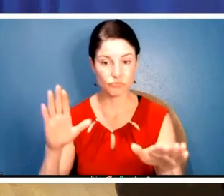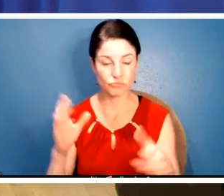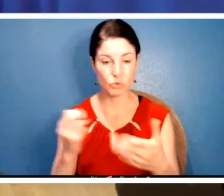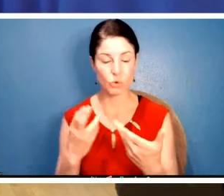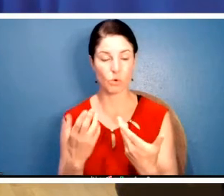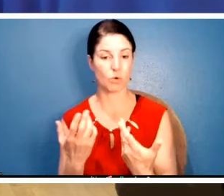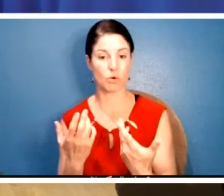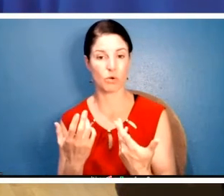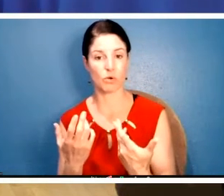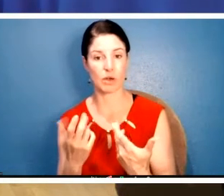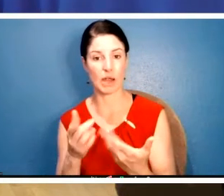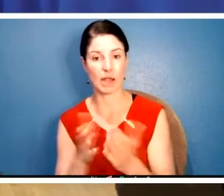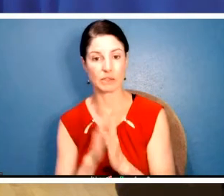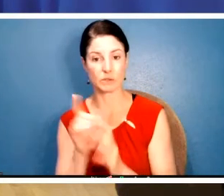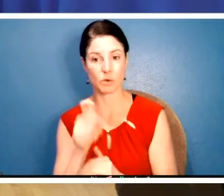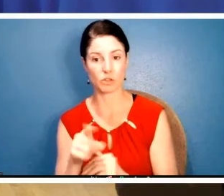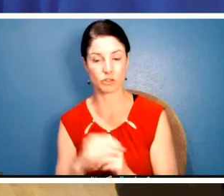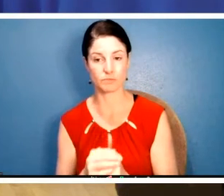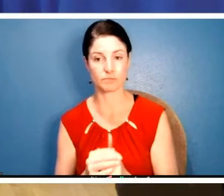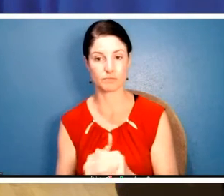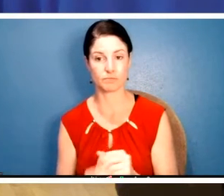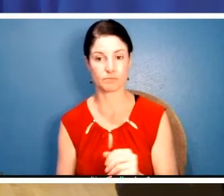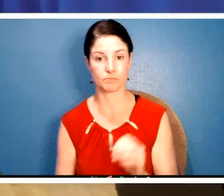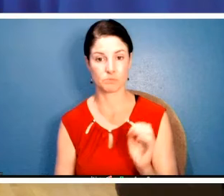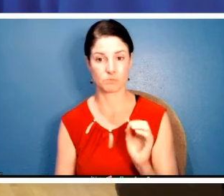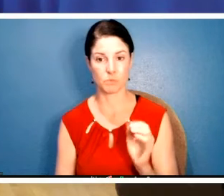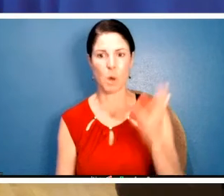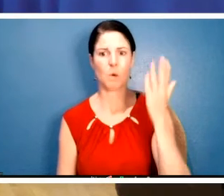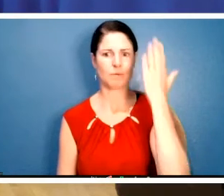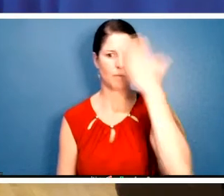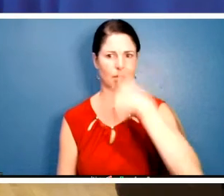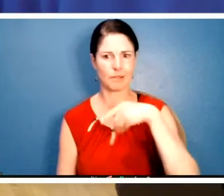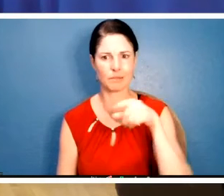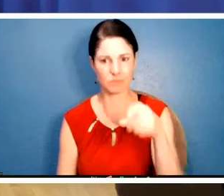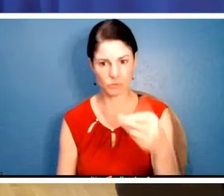Okay, great, then we will go ahead, oh sorry Oh yes, do you want to come up.